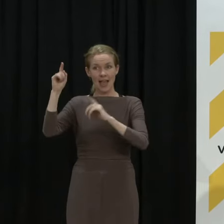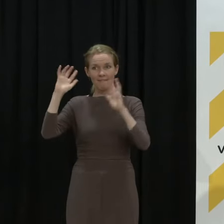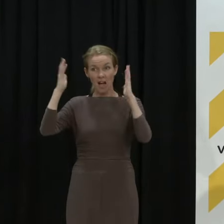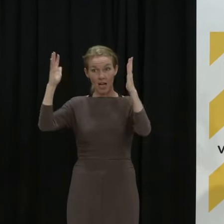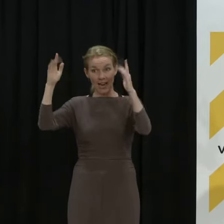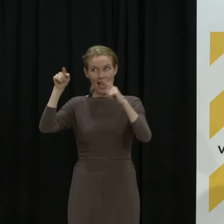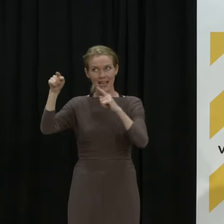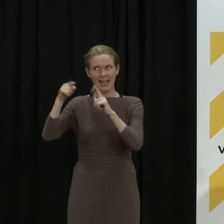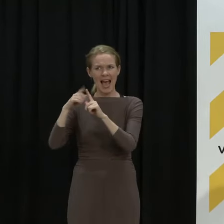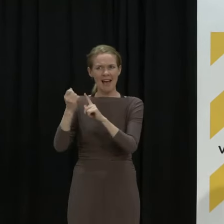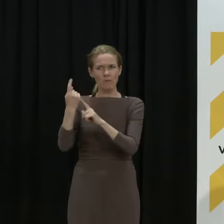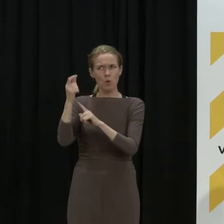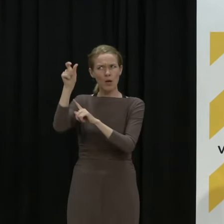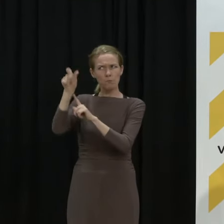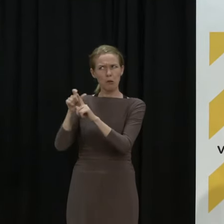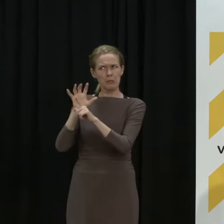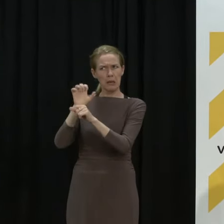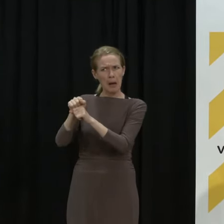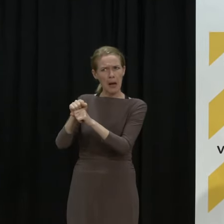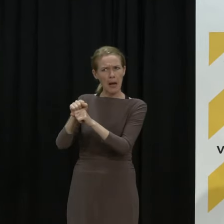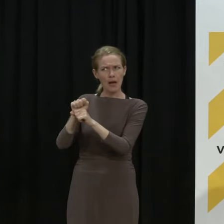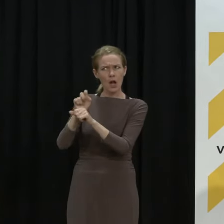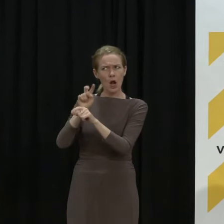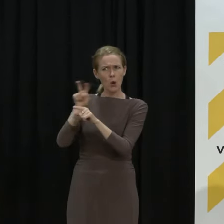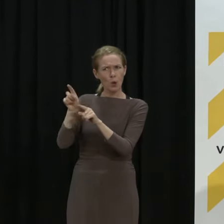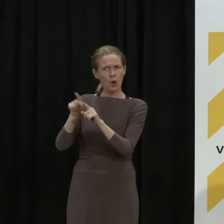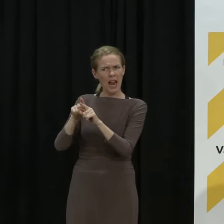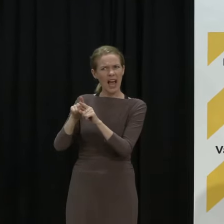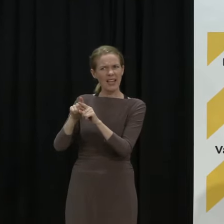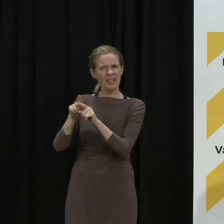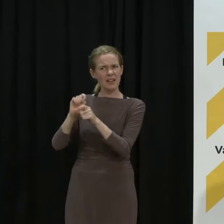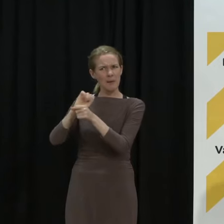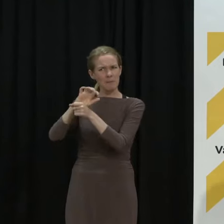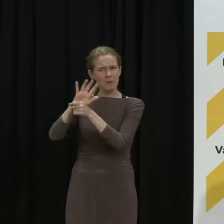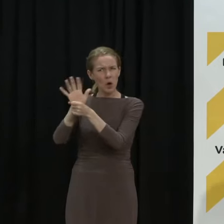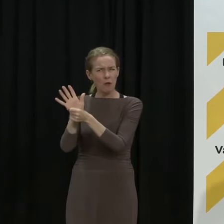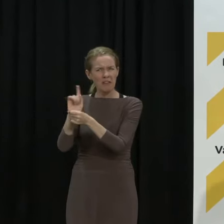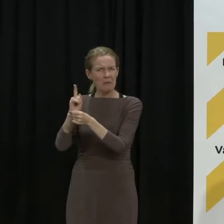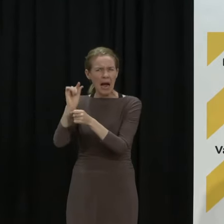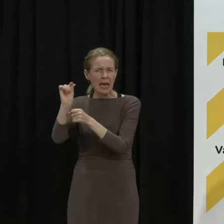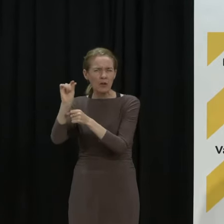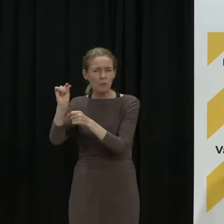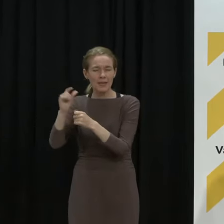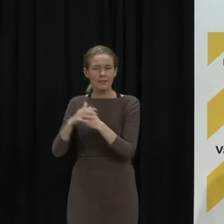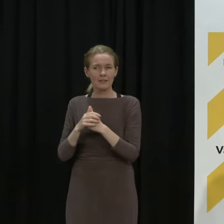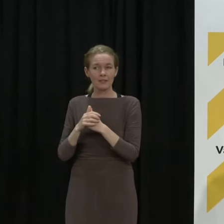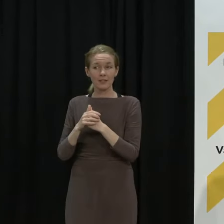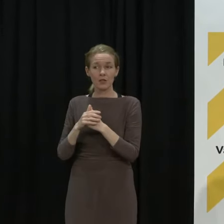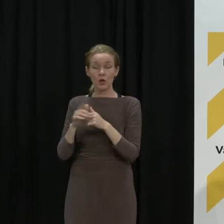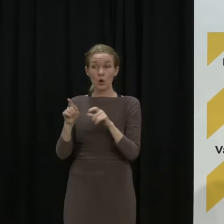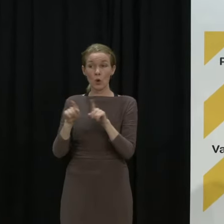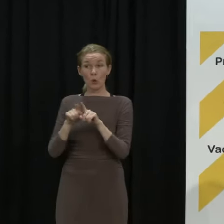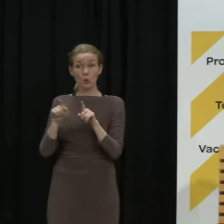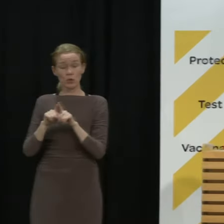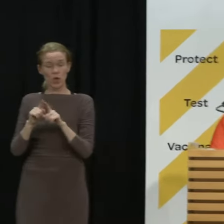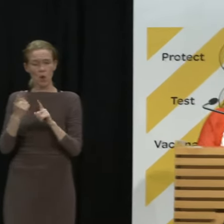Can you give an update on the weak positive reported